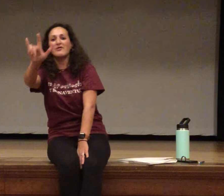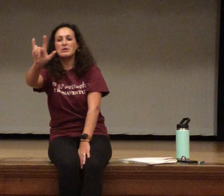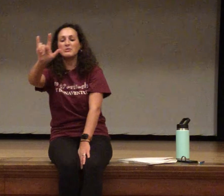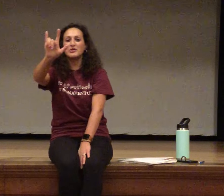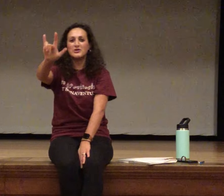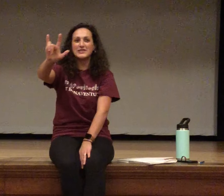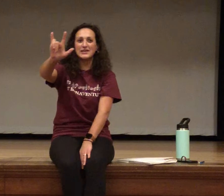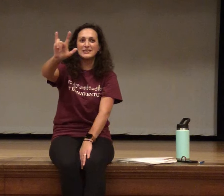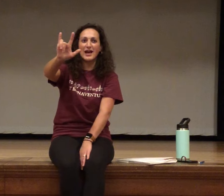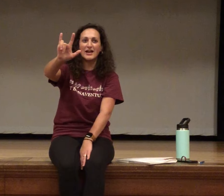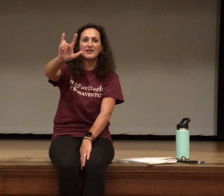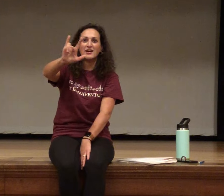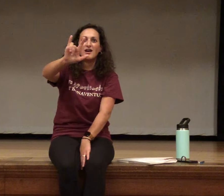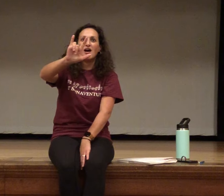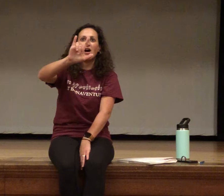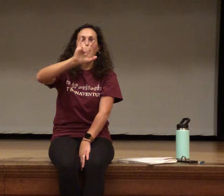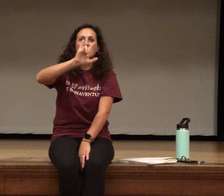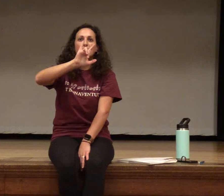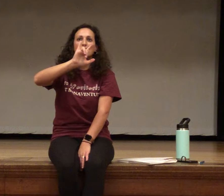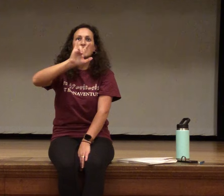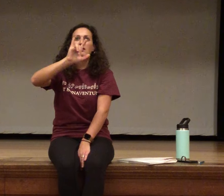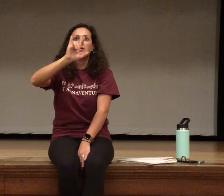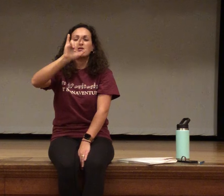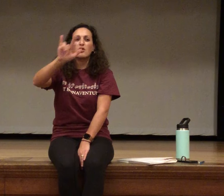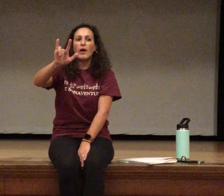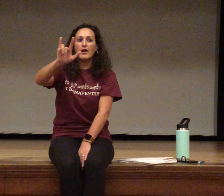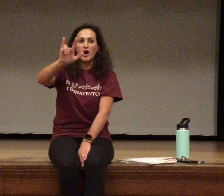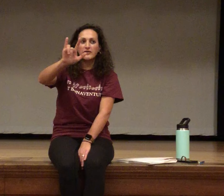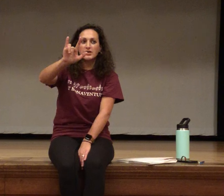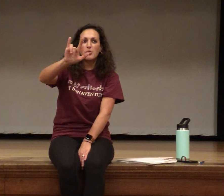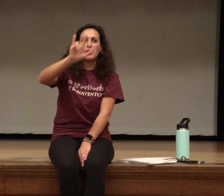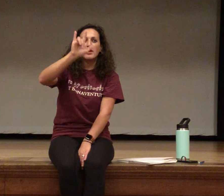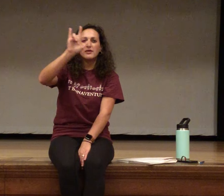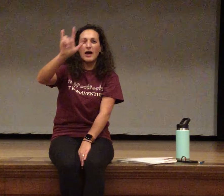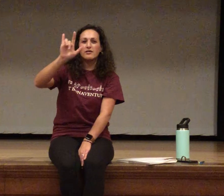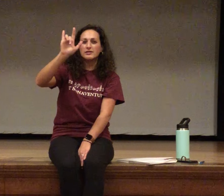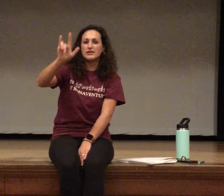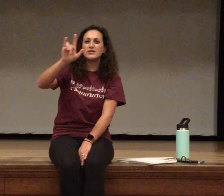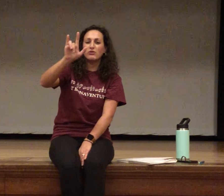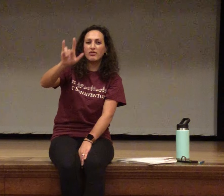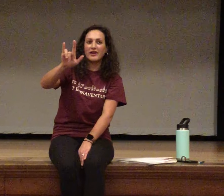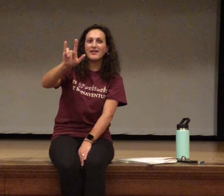um deaf people use this sign um quite often but not in the sense that you think